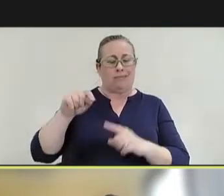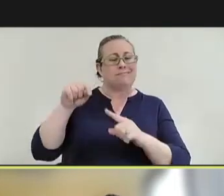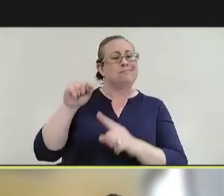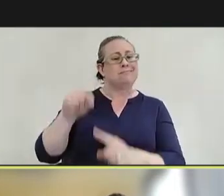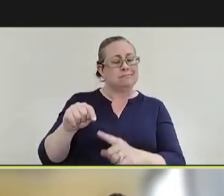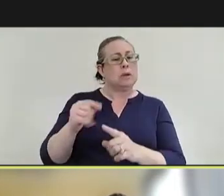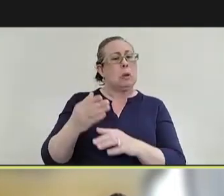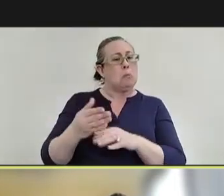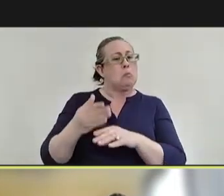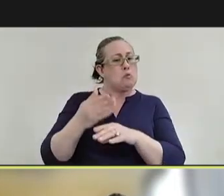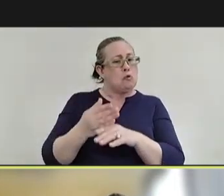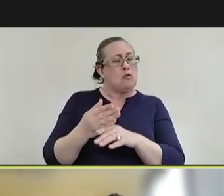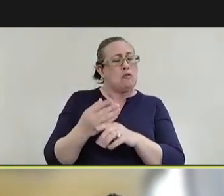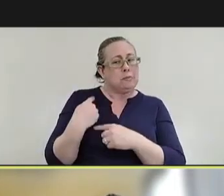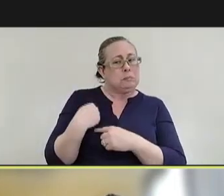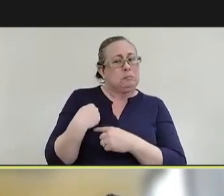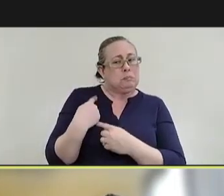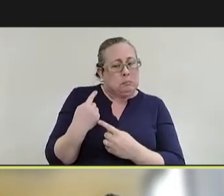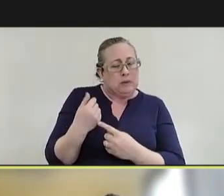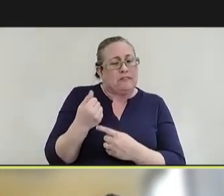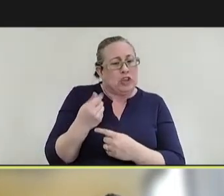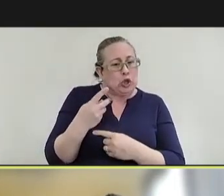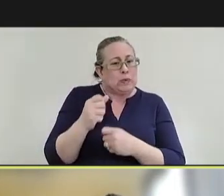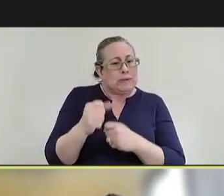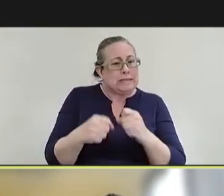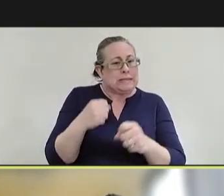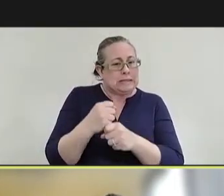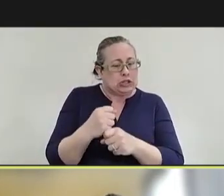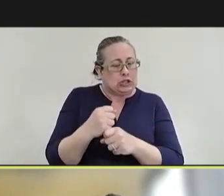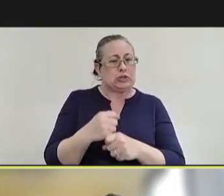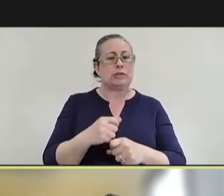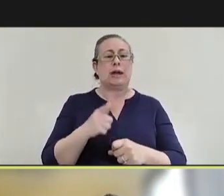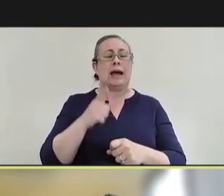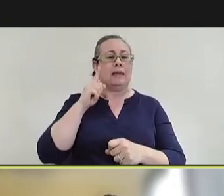last couple of years. And I think that's primarily because of shared decision-making,